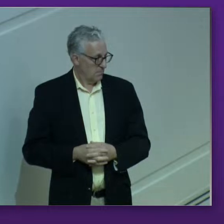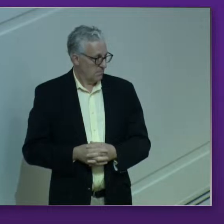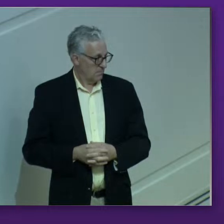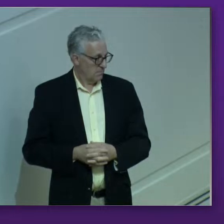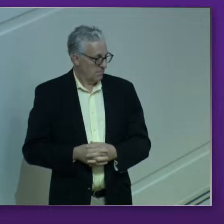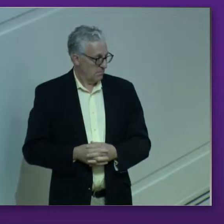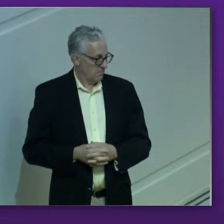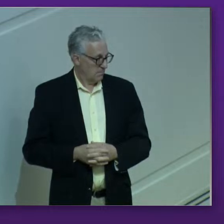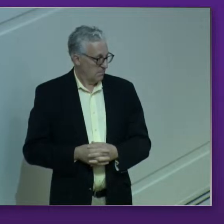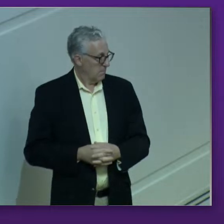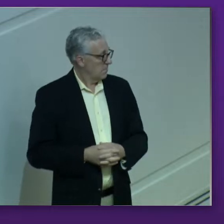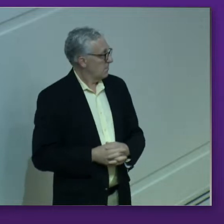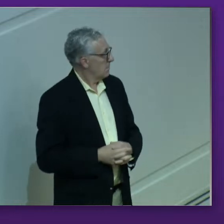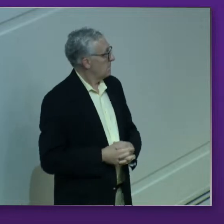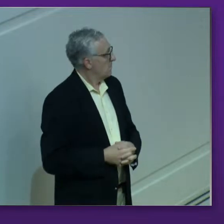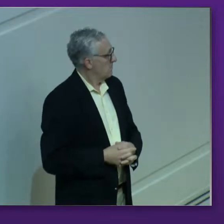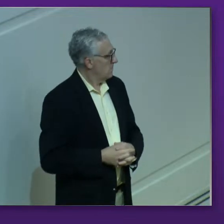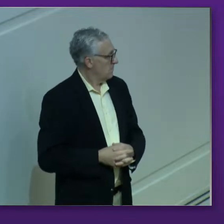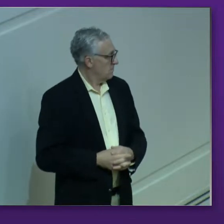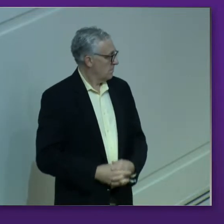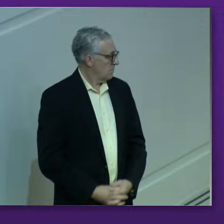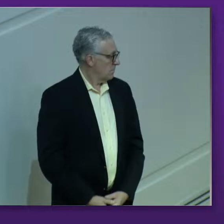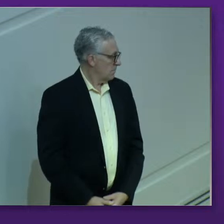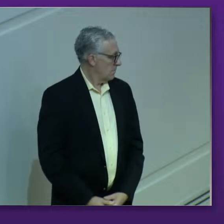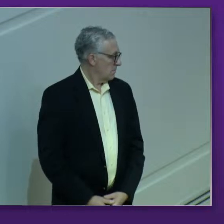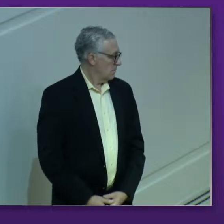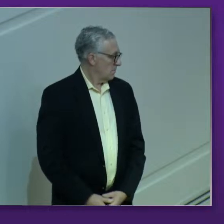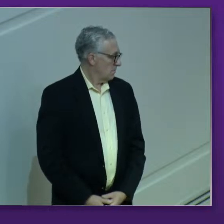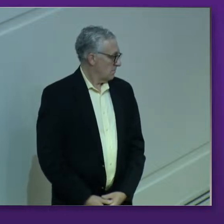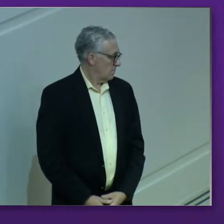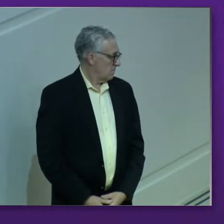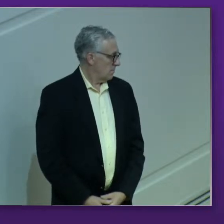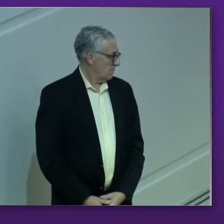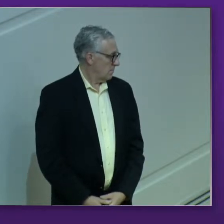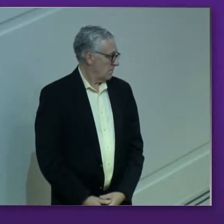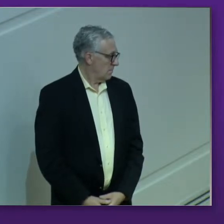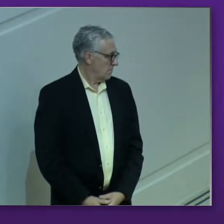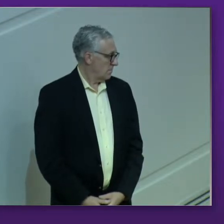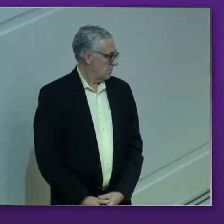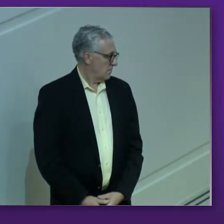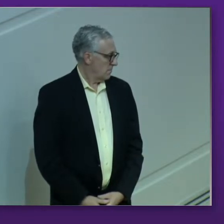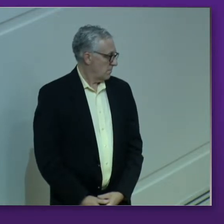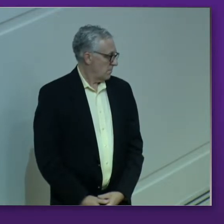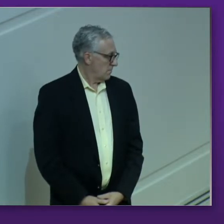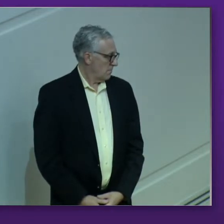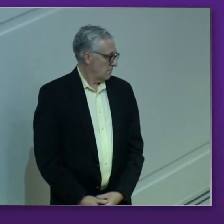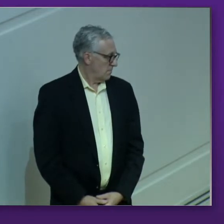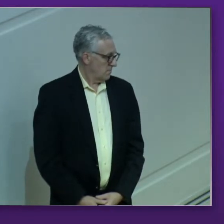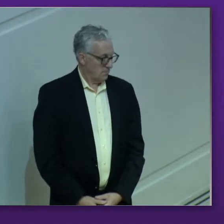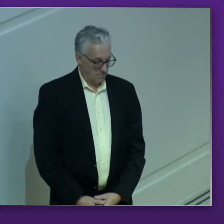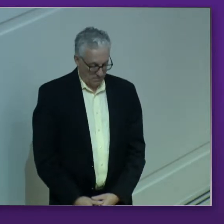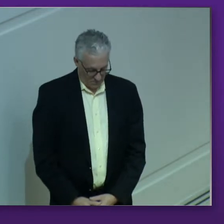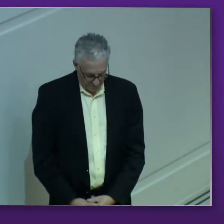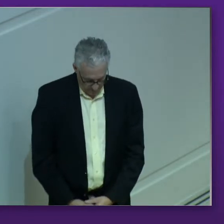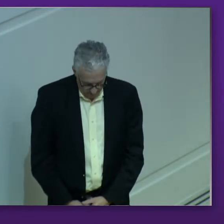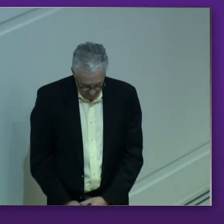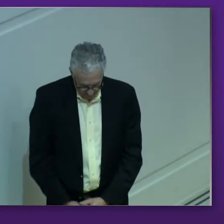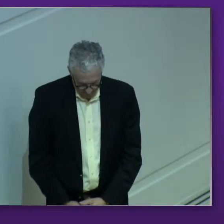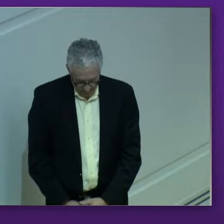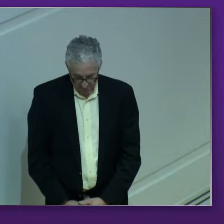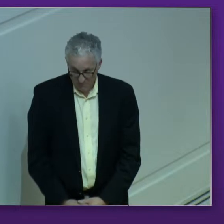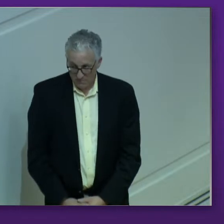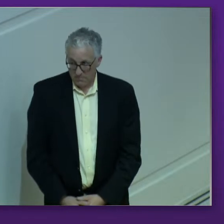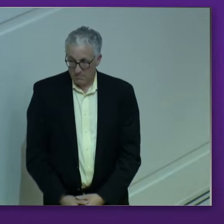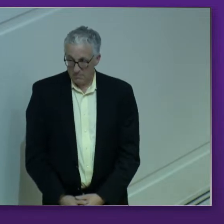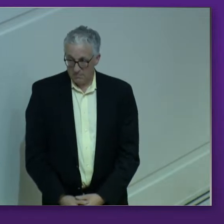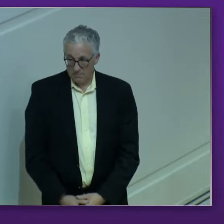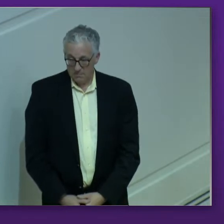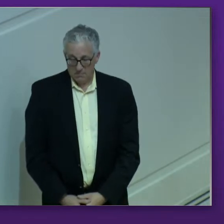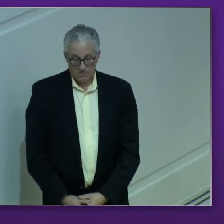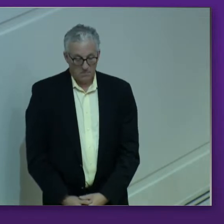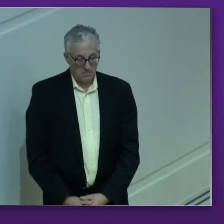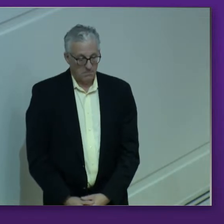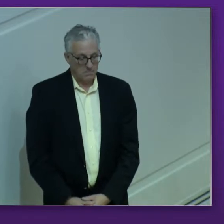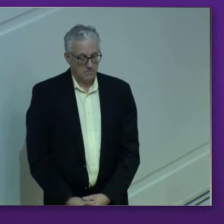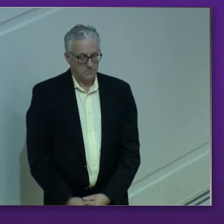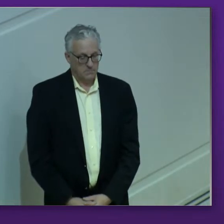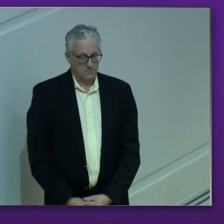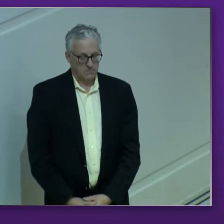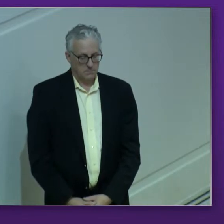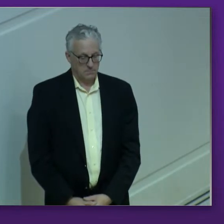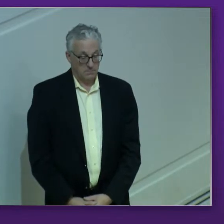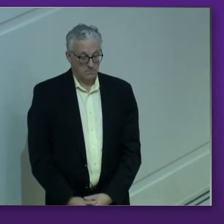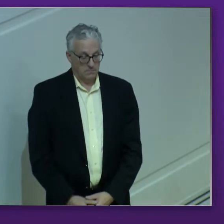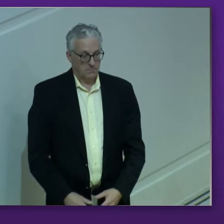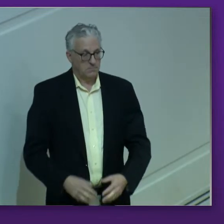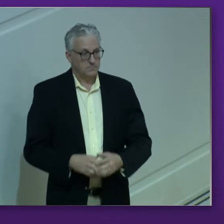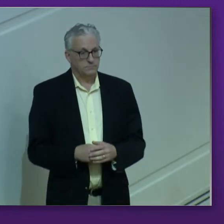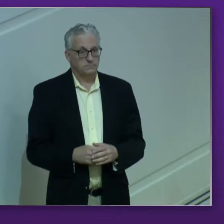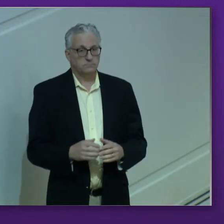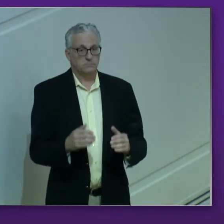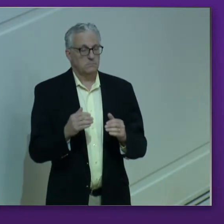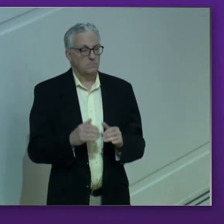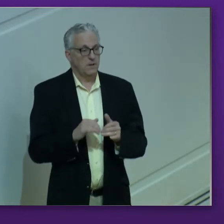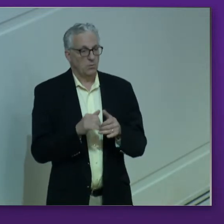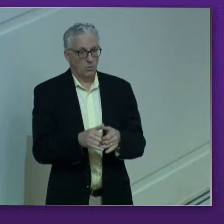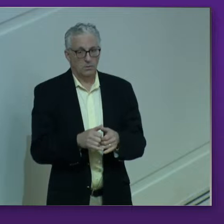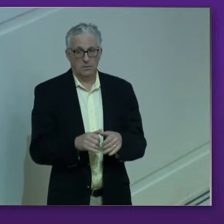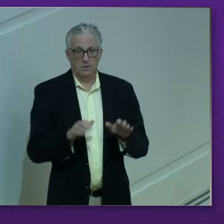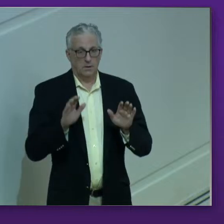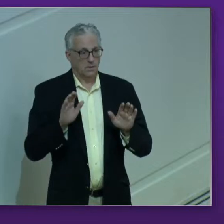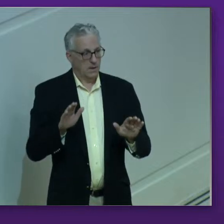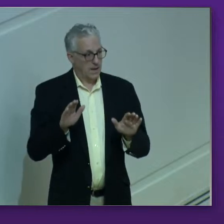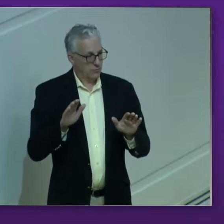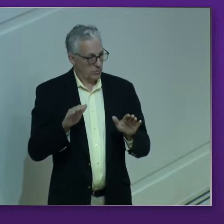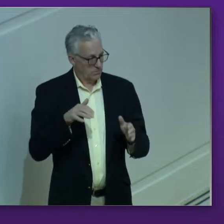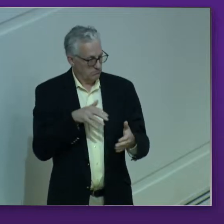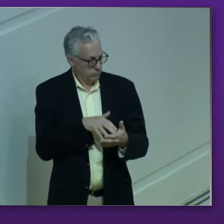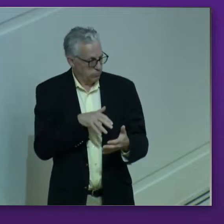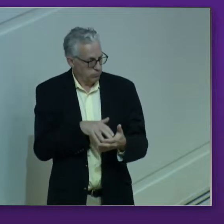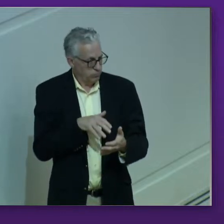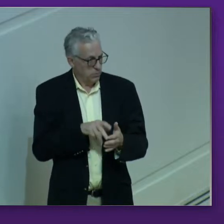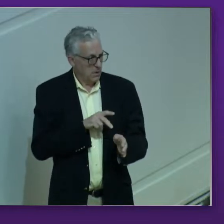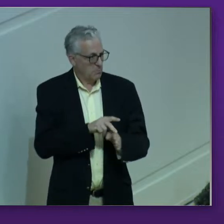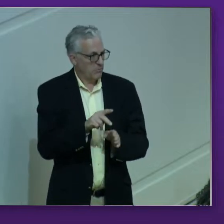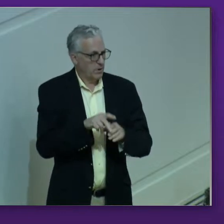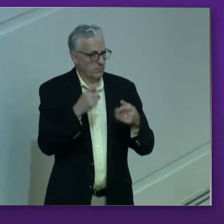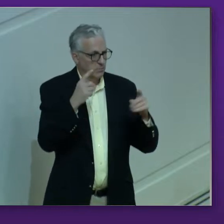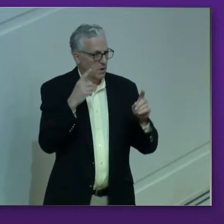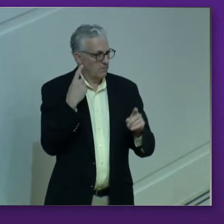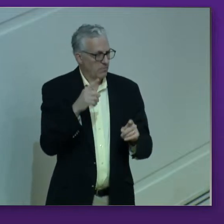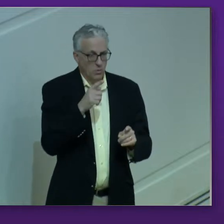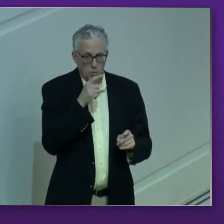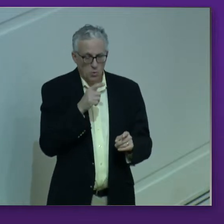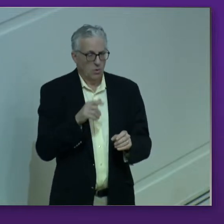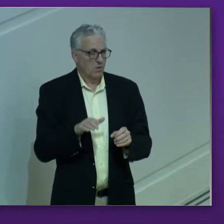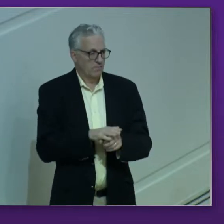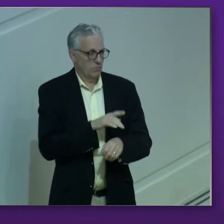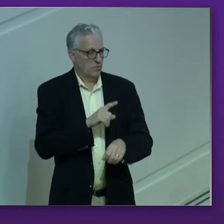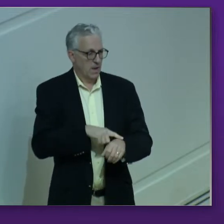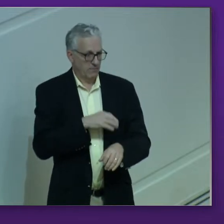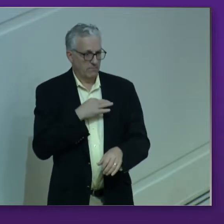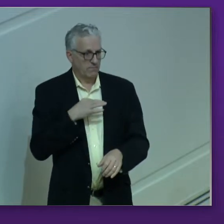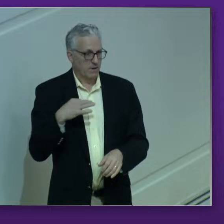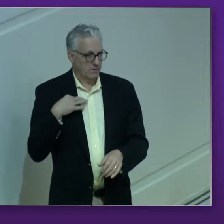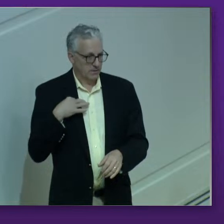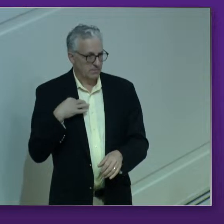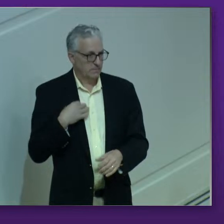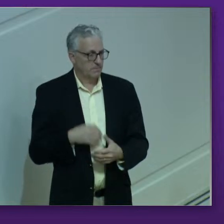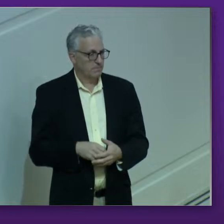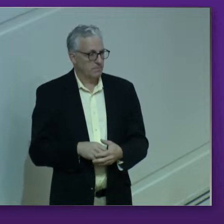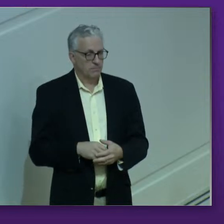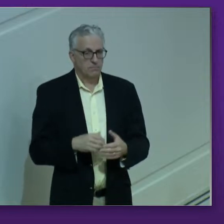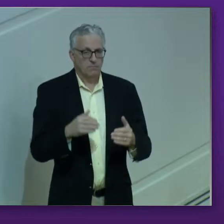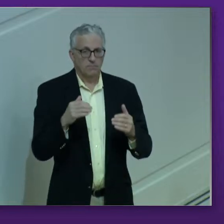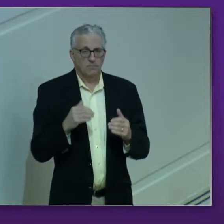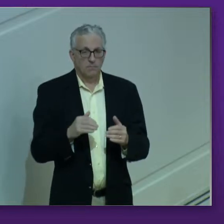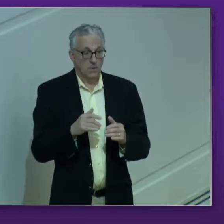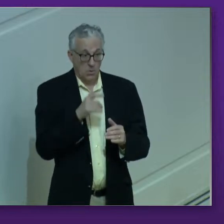[LISTING NAMES] .